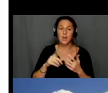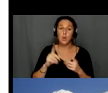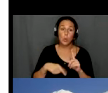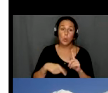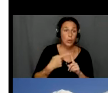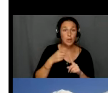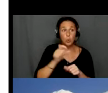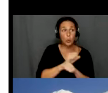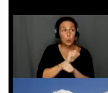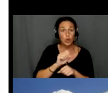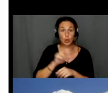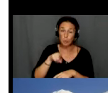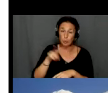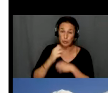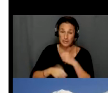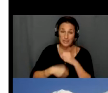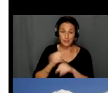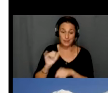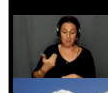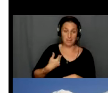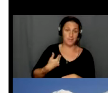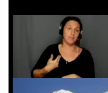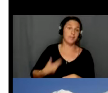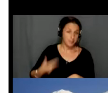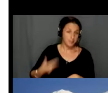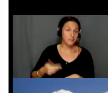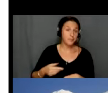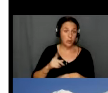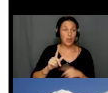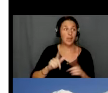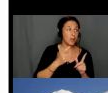work for a new company, they never tell you that you can actually file a